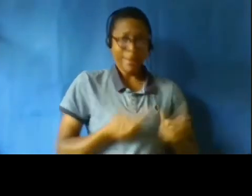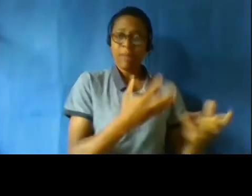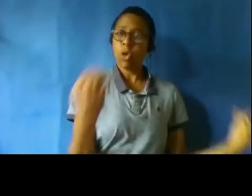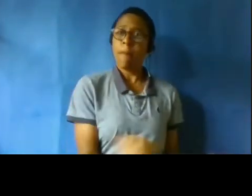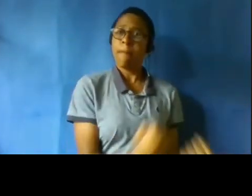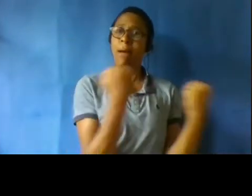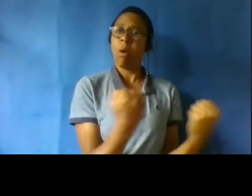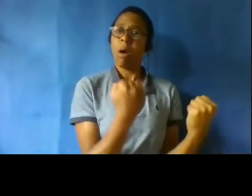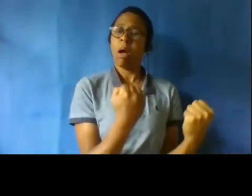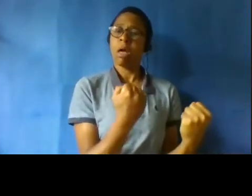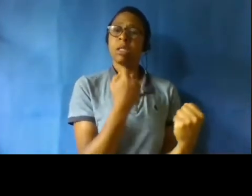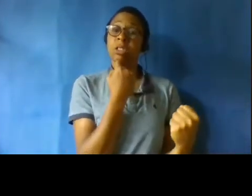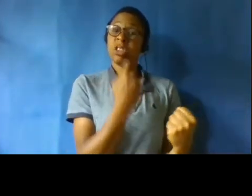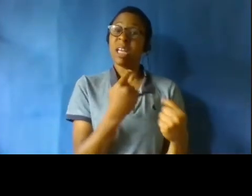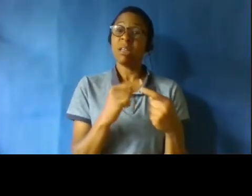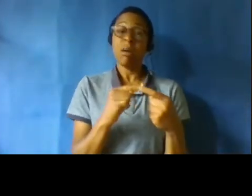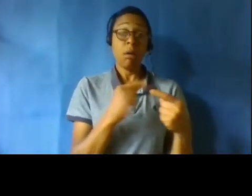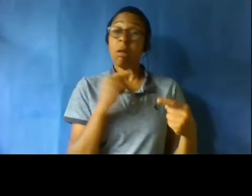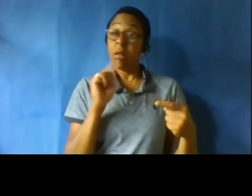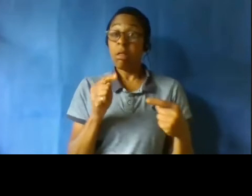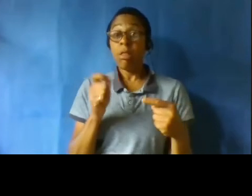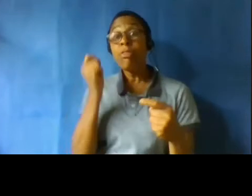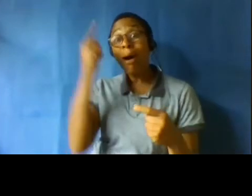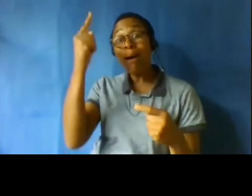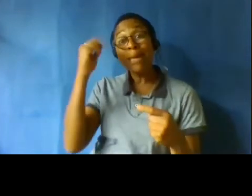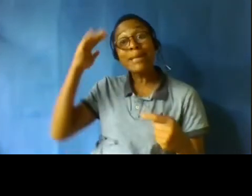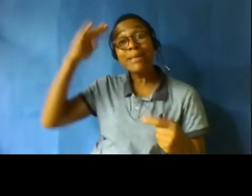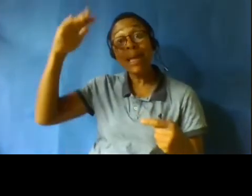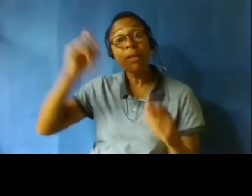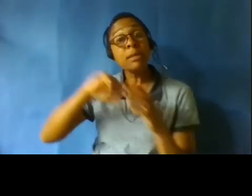nests in which autism is so often expressed to convert this uttering into